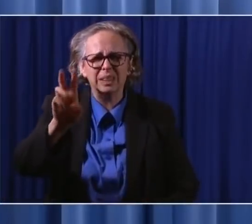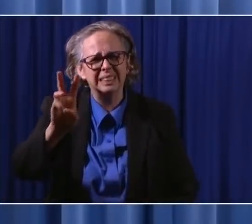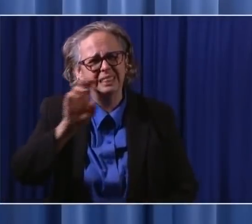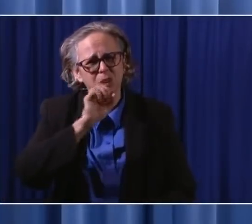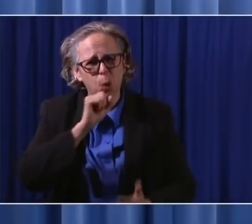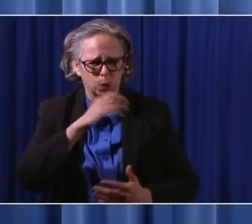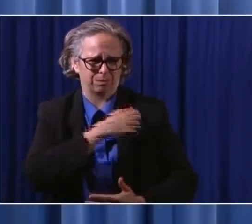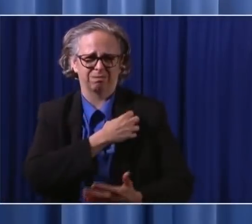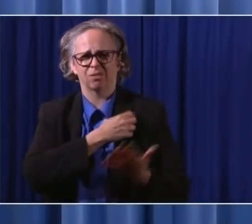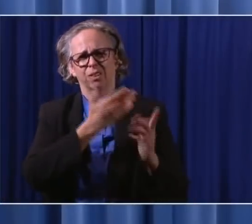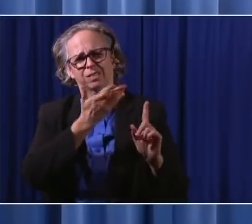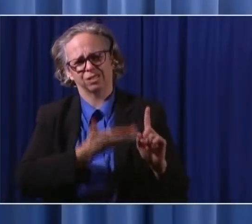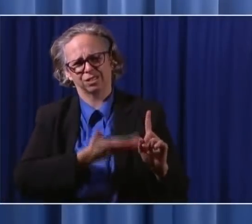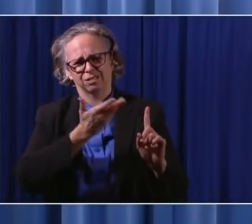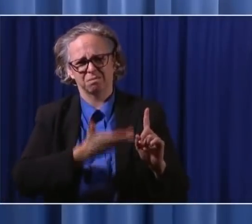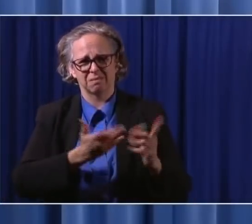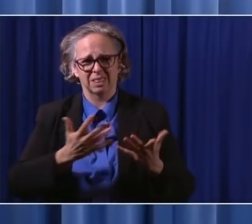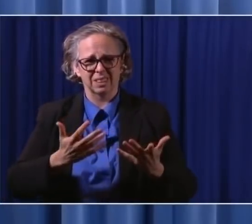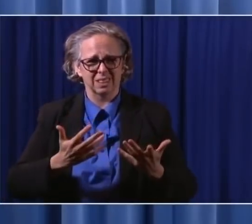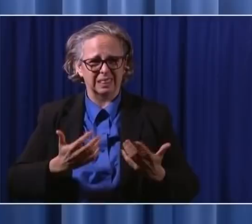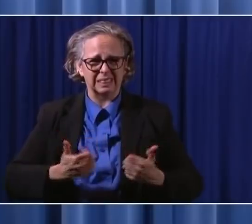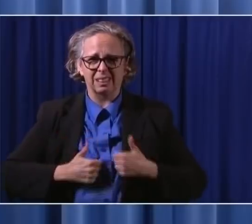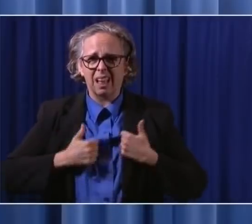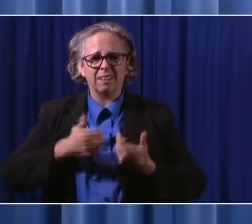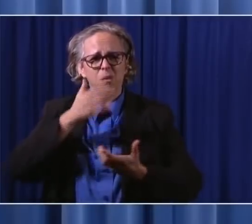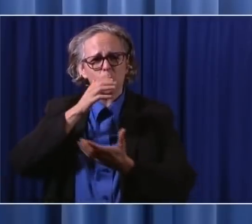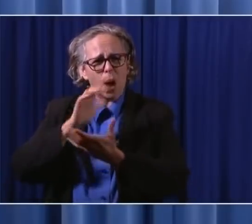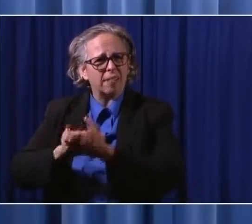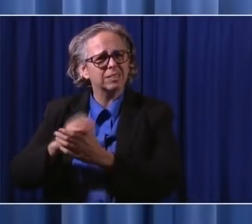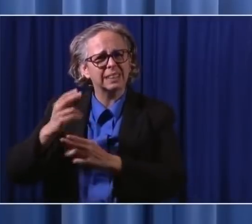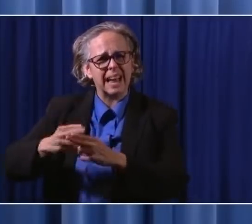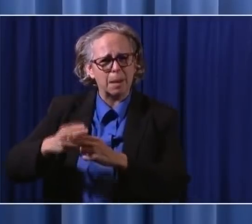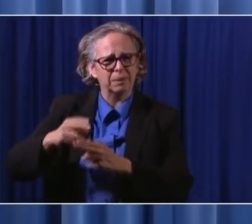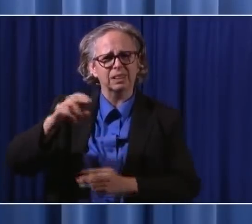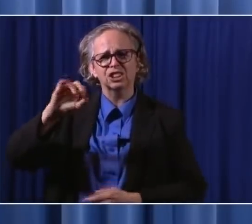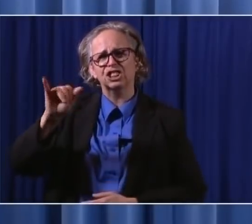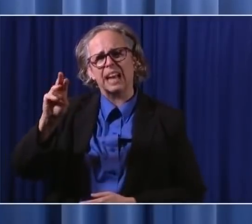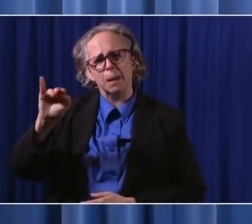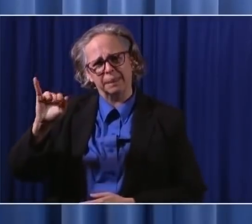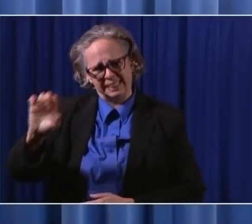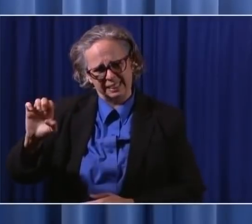MAN FOR HELP. THE OFFICER WAS FATALLY SHOT BY THE PERSON HE WAS TRYING TO HELP. HE WAS JUST 26 YEARS OLD.